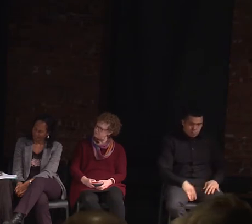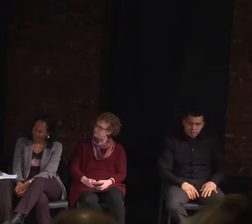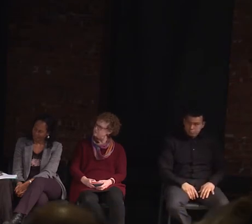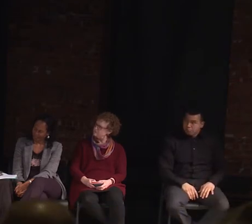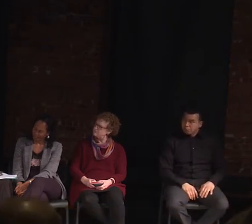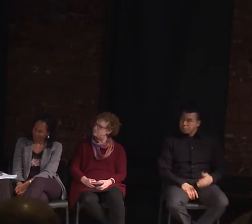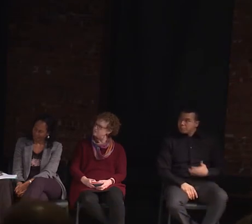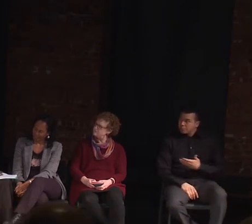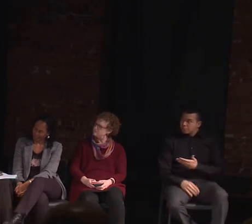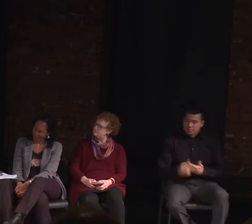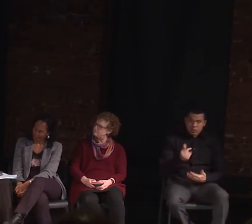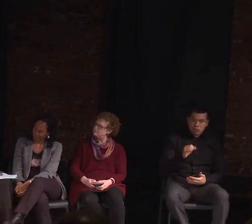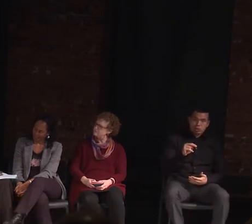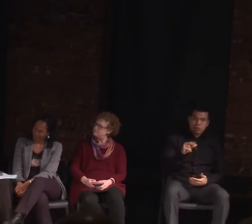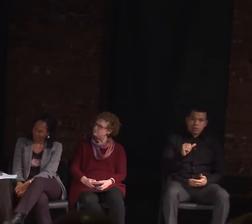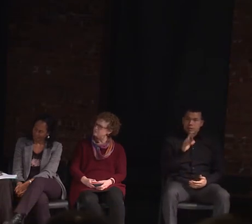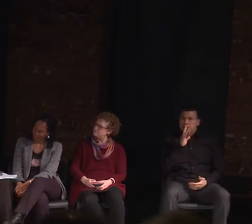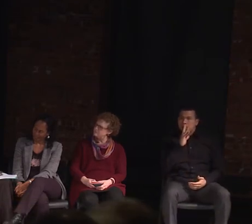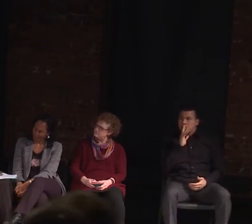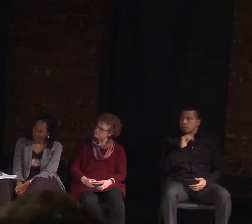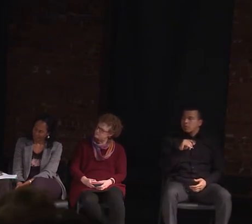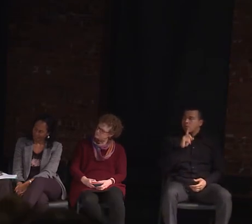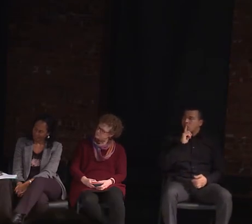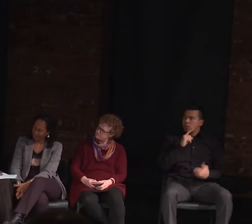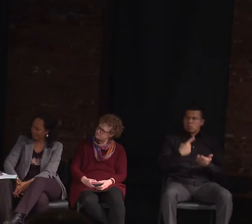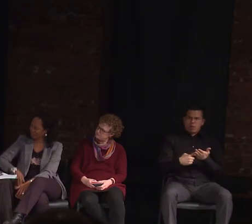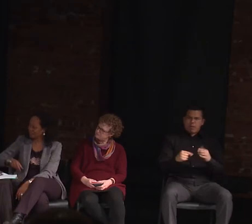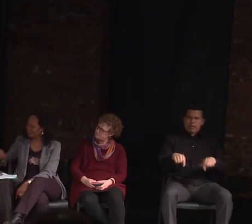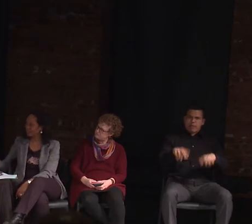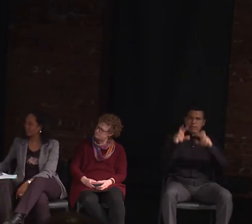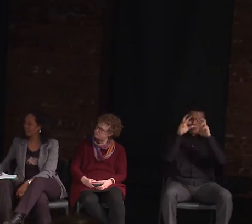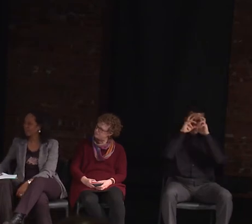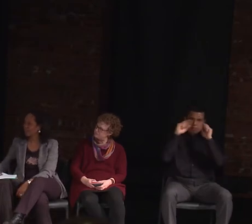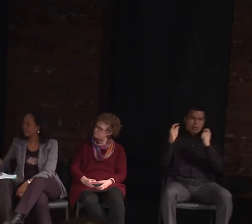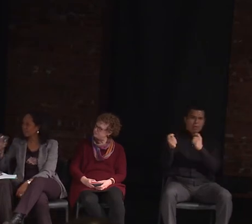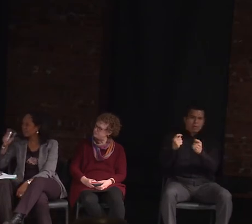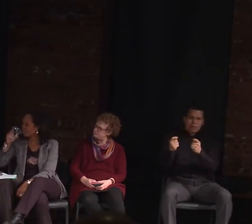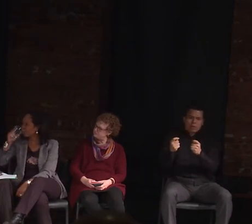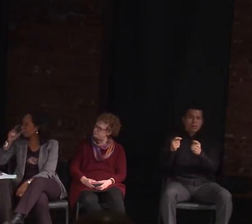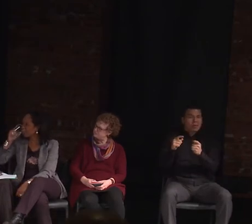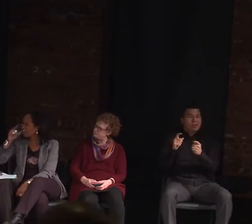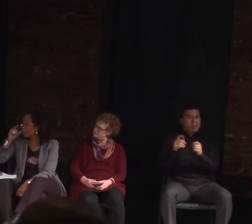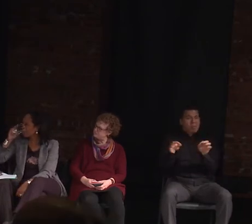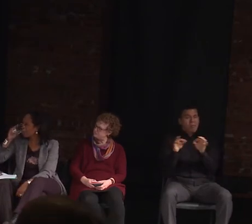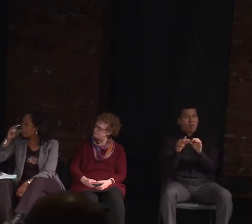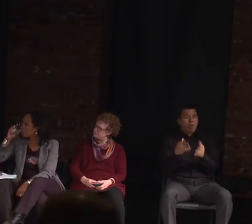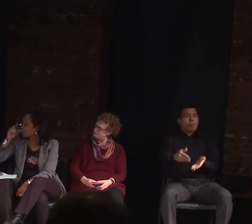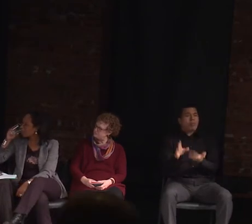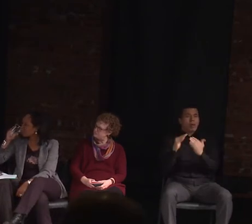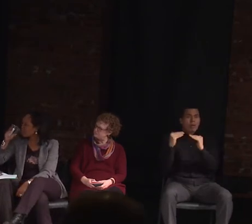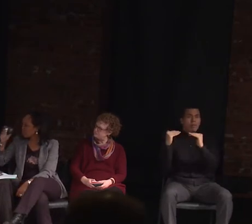As we talk about this administration, we talk about equity, one of the things that I've been thinking a lot.